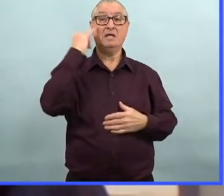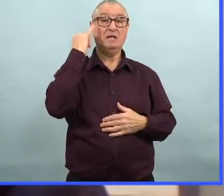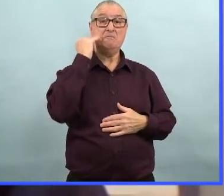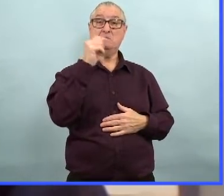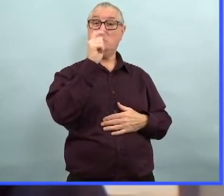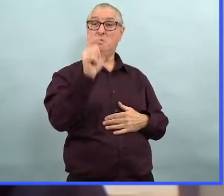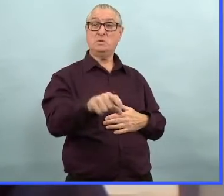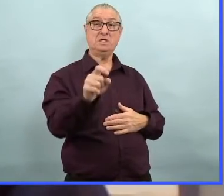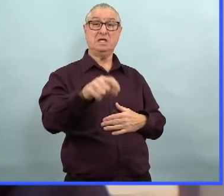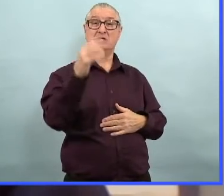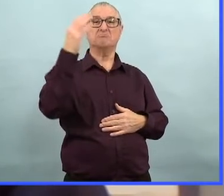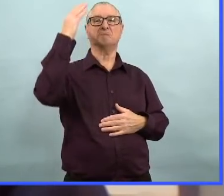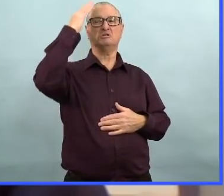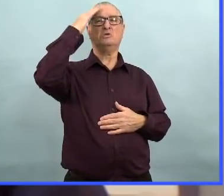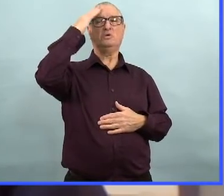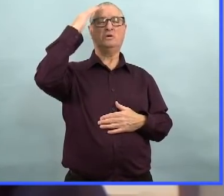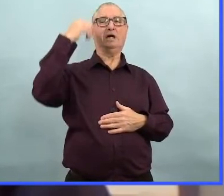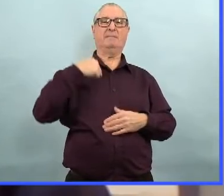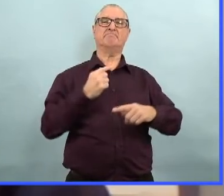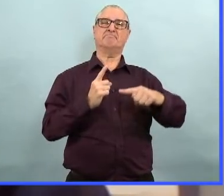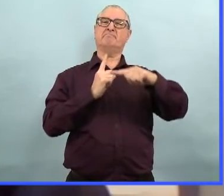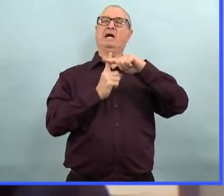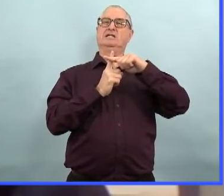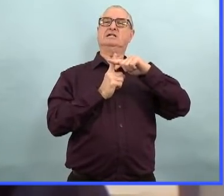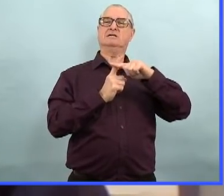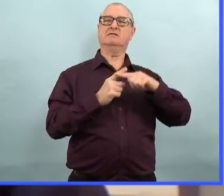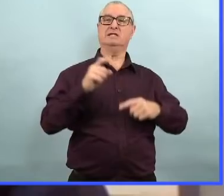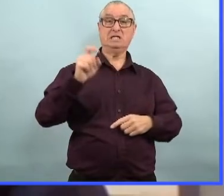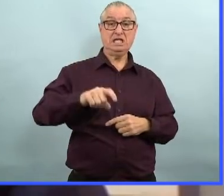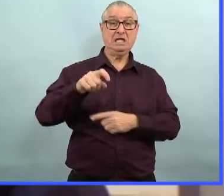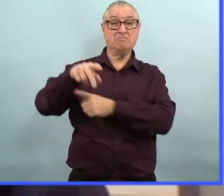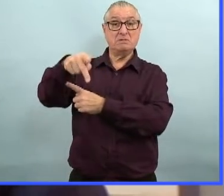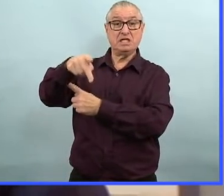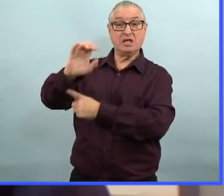one way or the other whether you're positive because of your occupation then those people